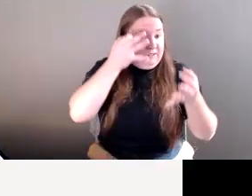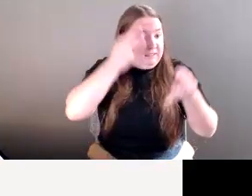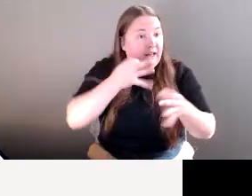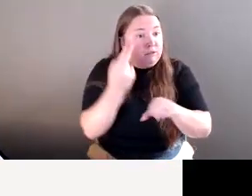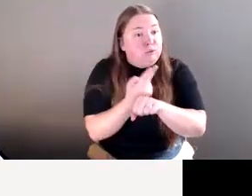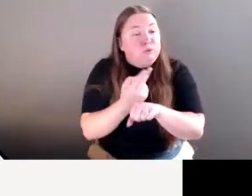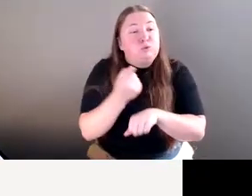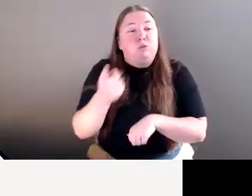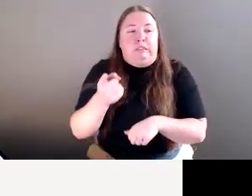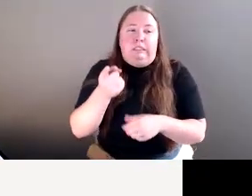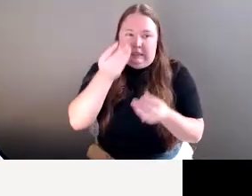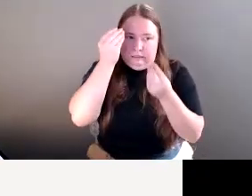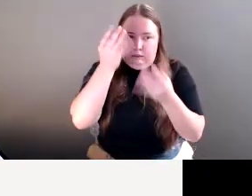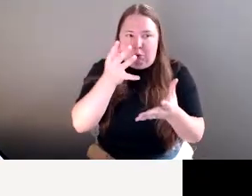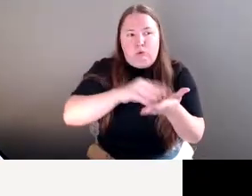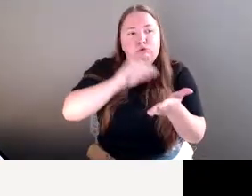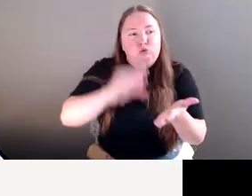make sure you just let your students know as well too.